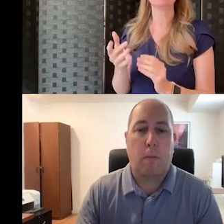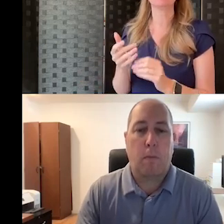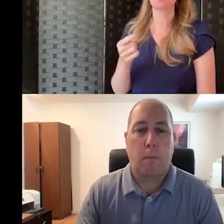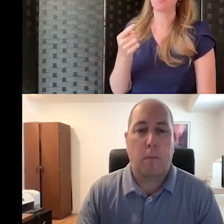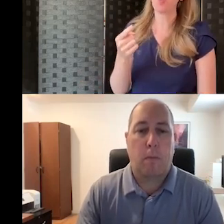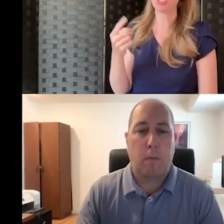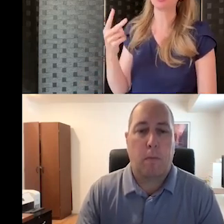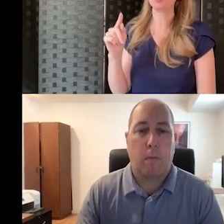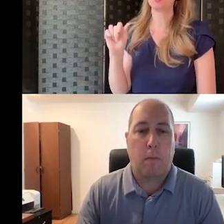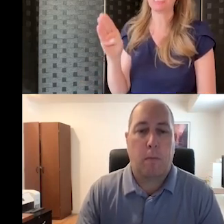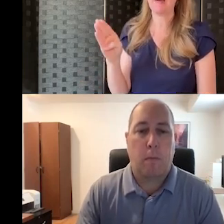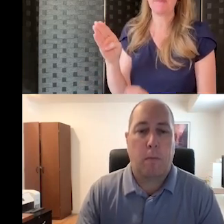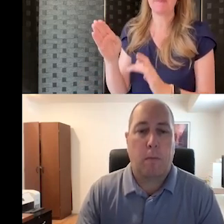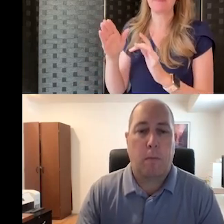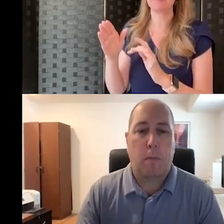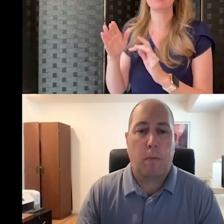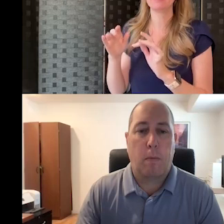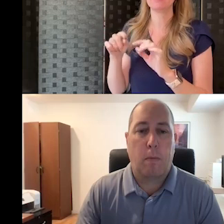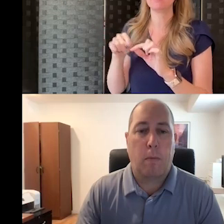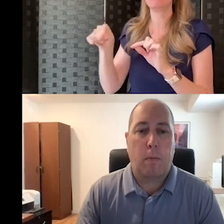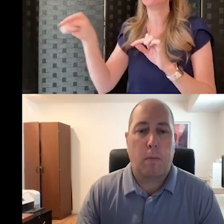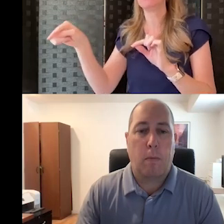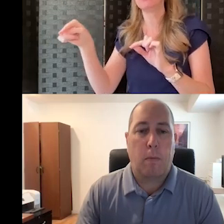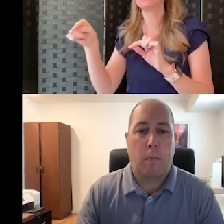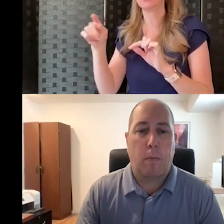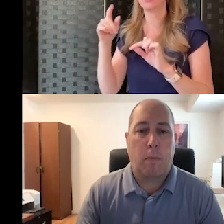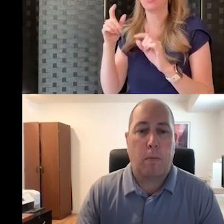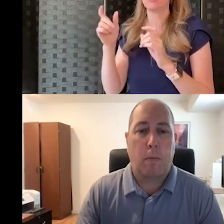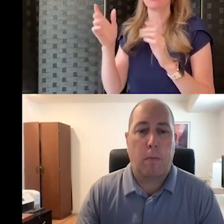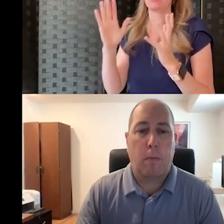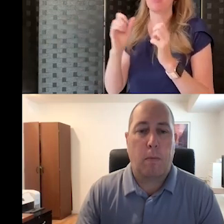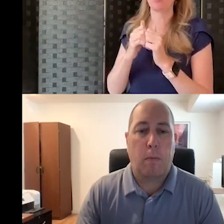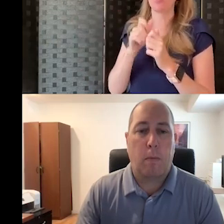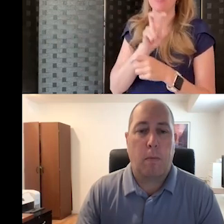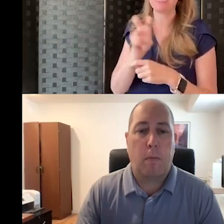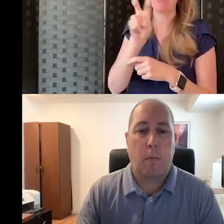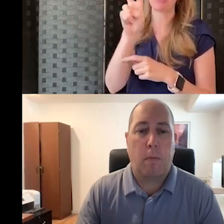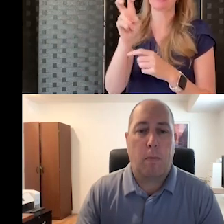stops a way to get to the pagination as opposed to navigating through 100 rows, 200 rows to try